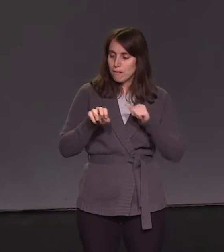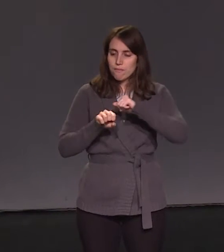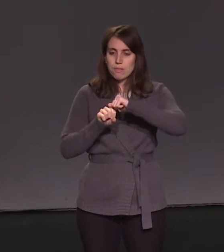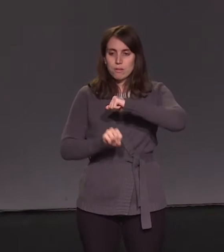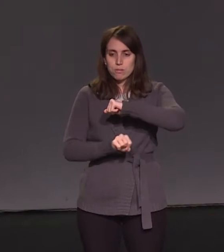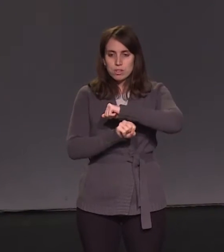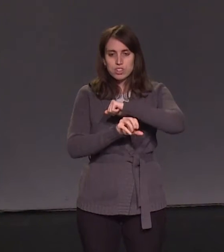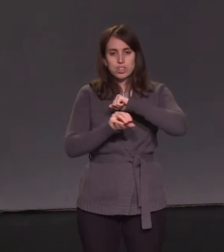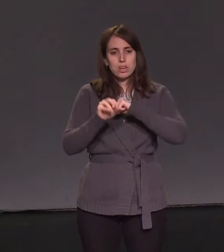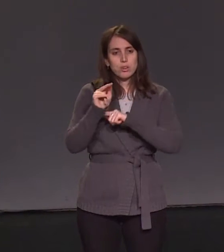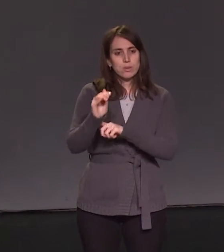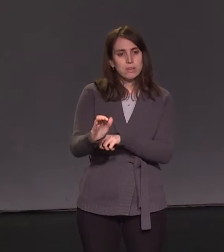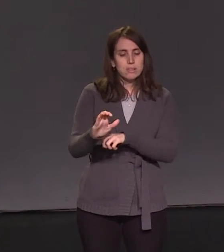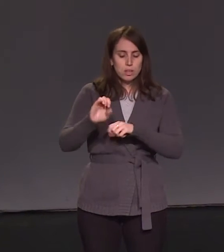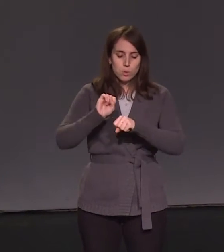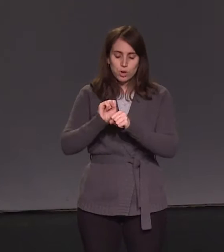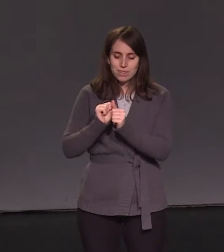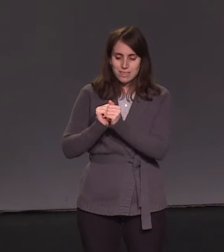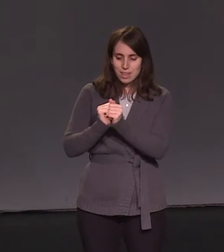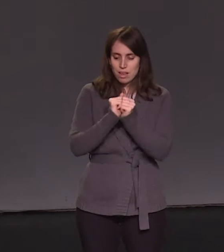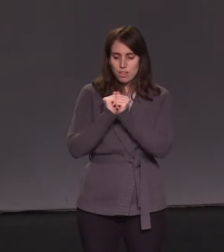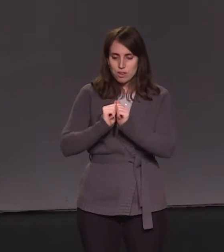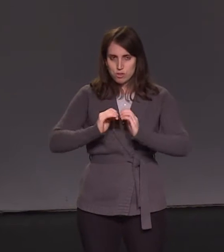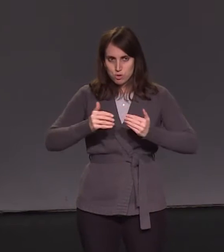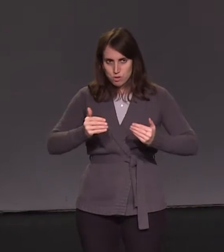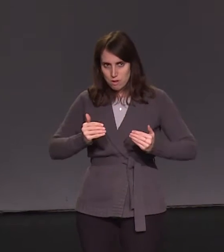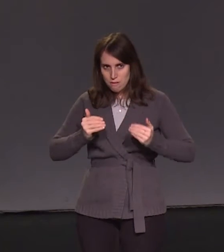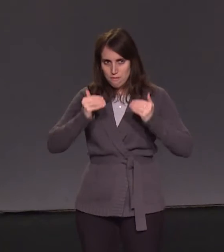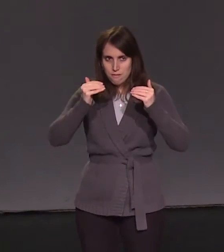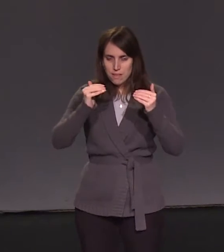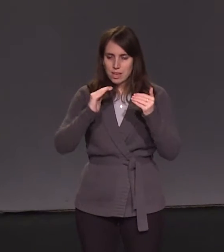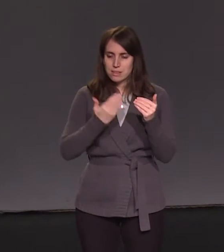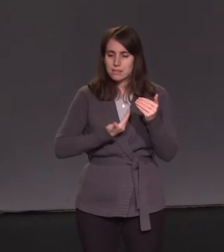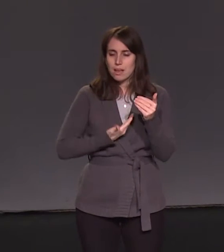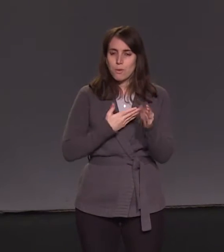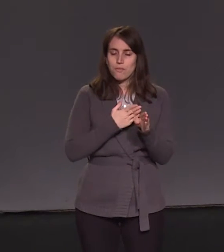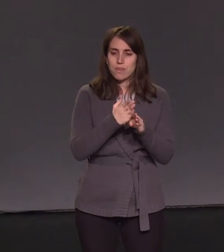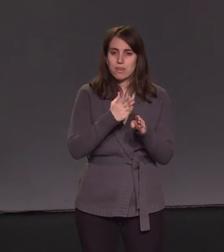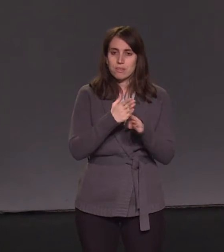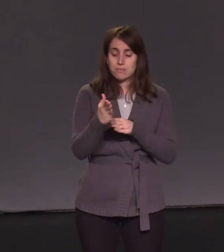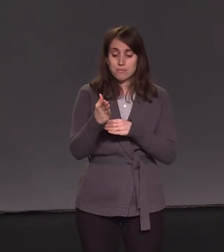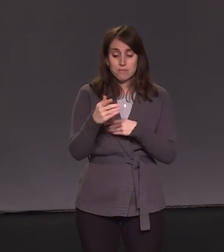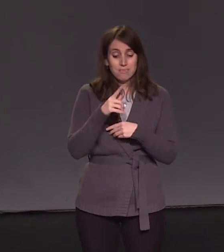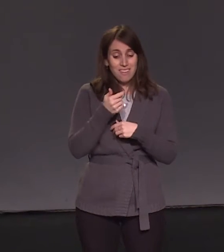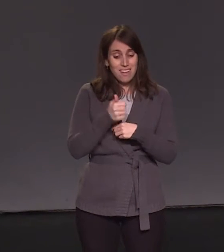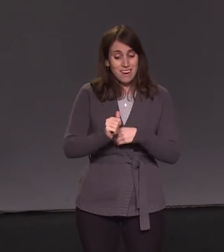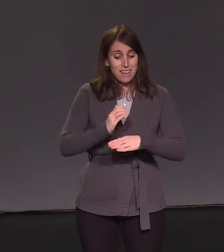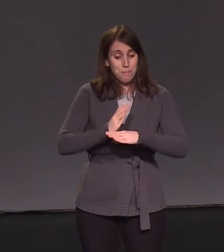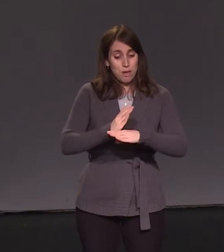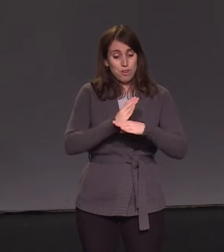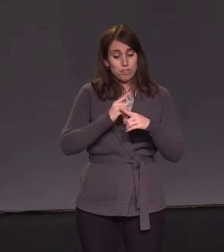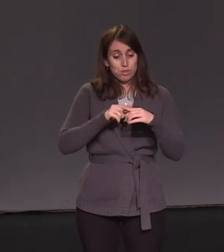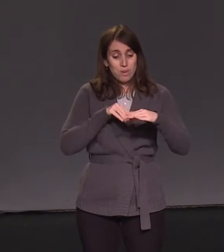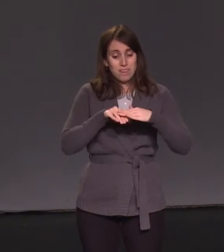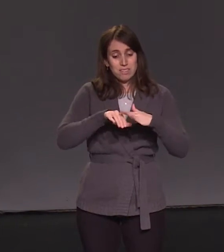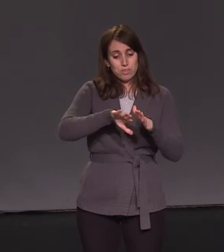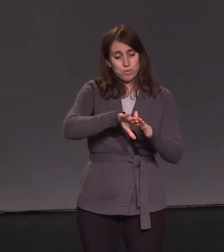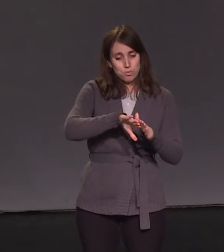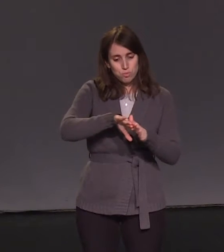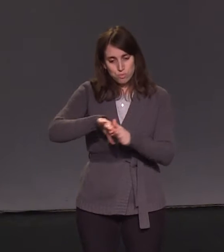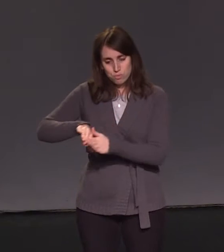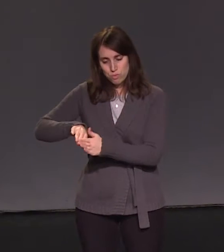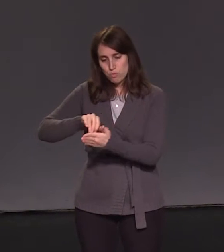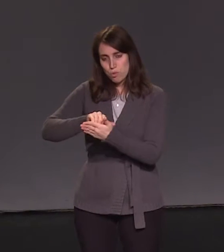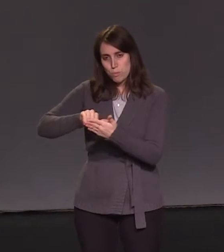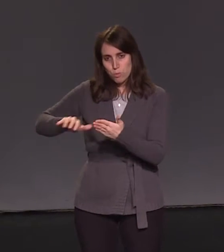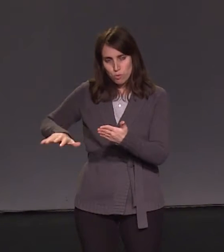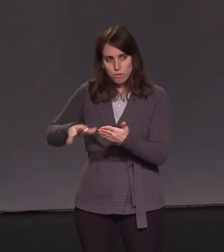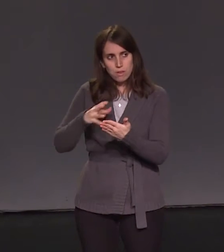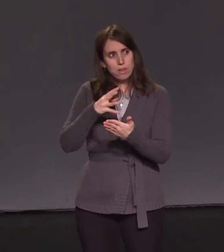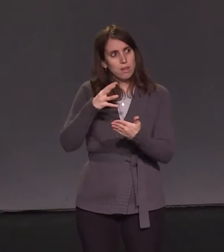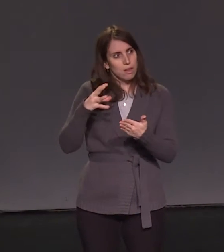our field, moving barriers to access, enabling artists to advance and disseminate our work.